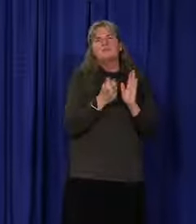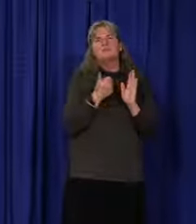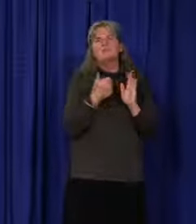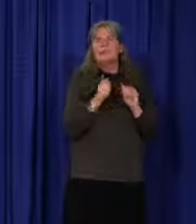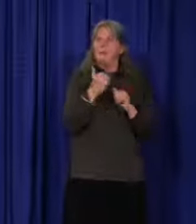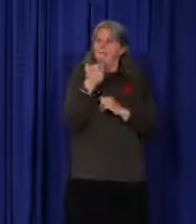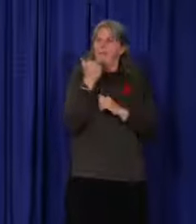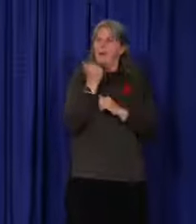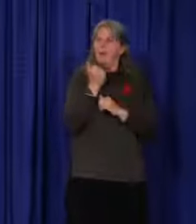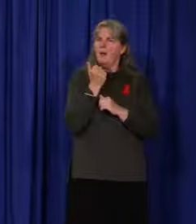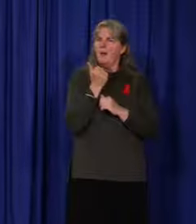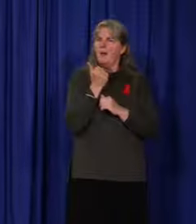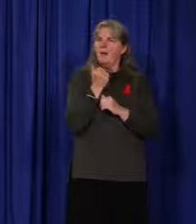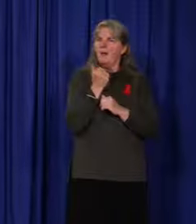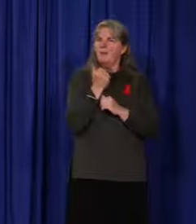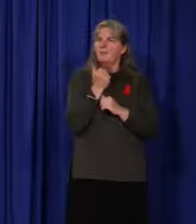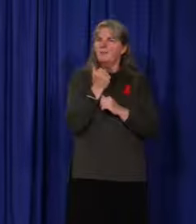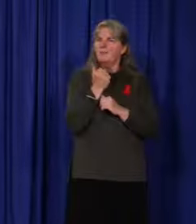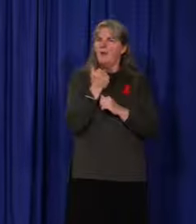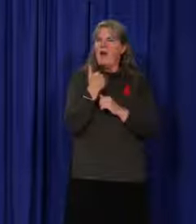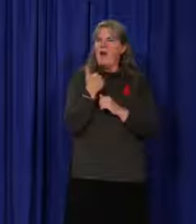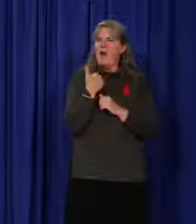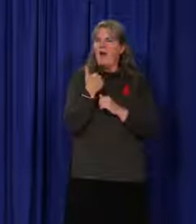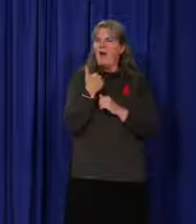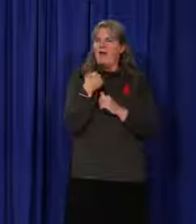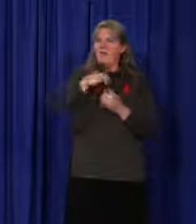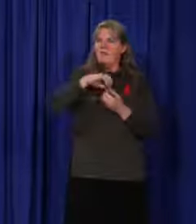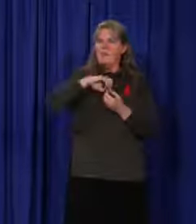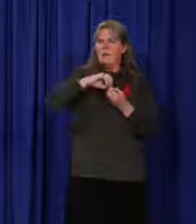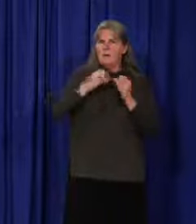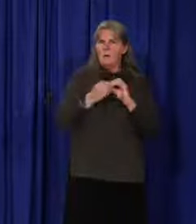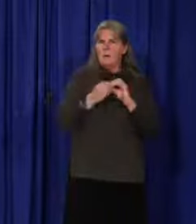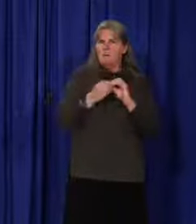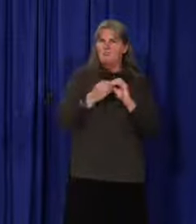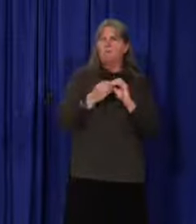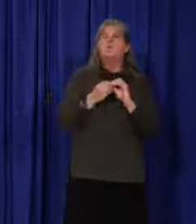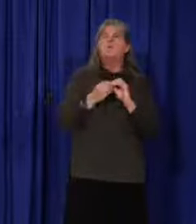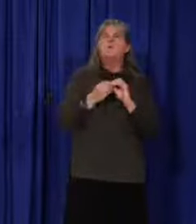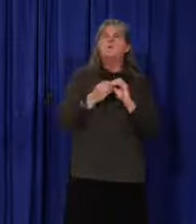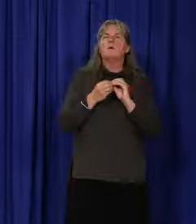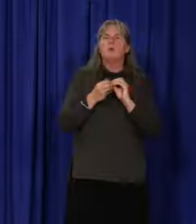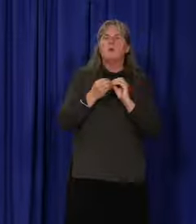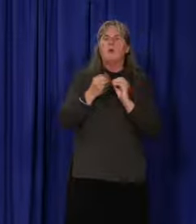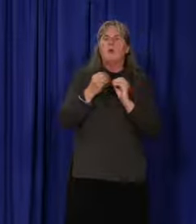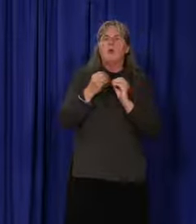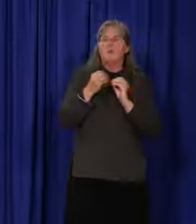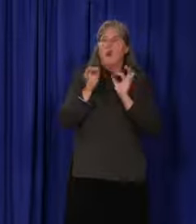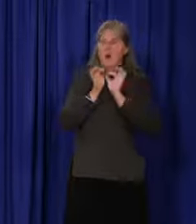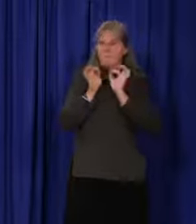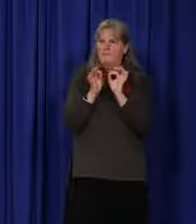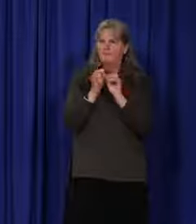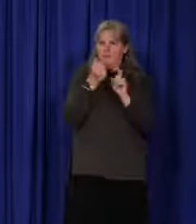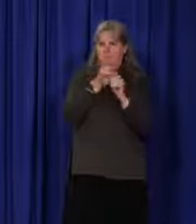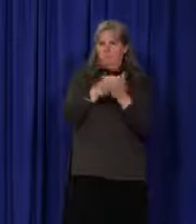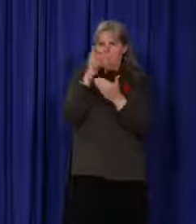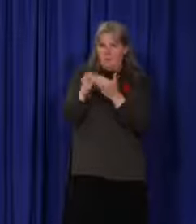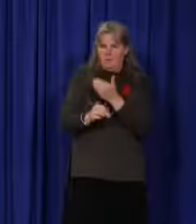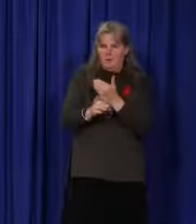you're sick put off your plans. So don't -- you know, don't go out if you're already harbouring symptoms.